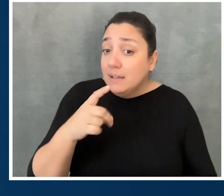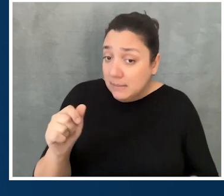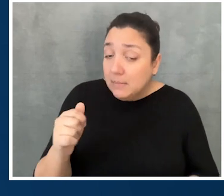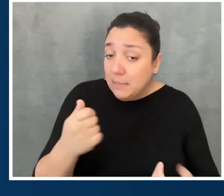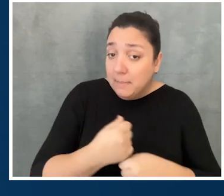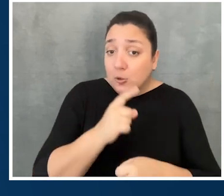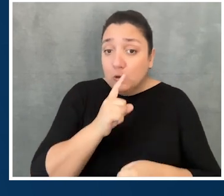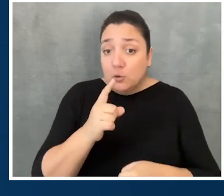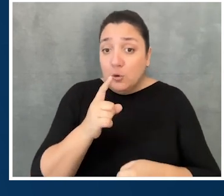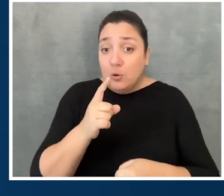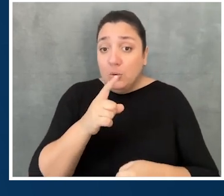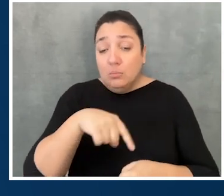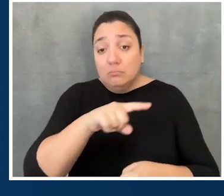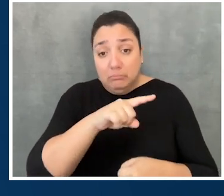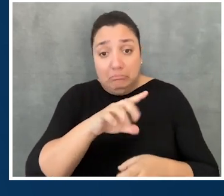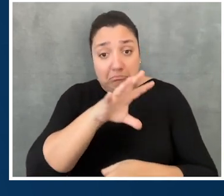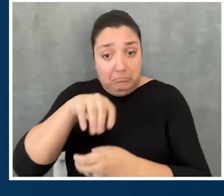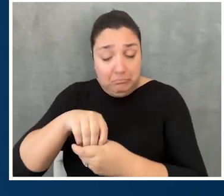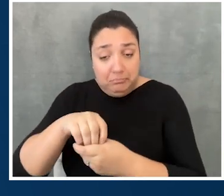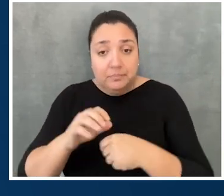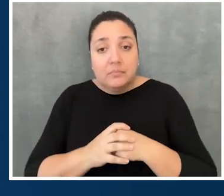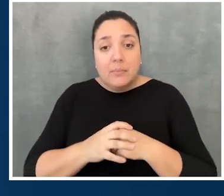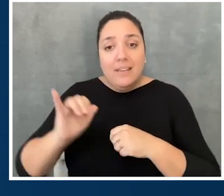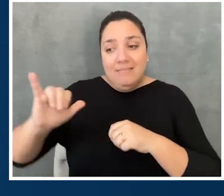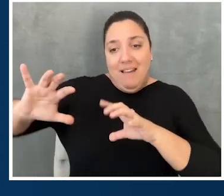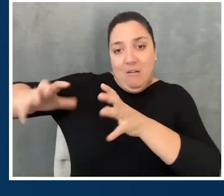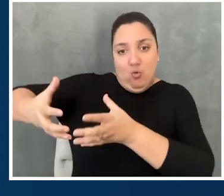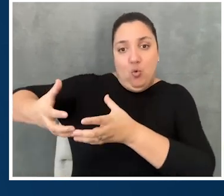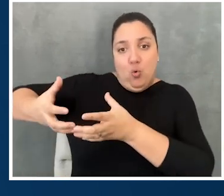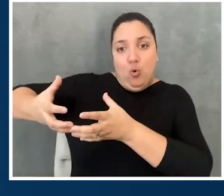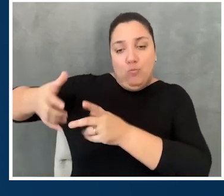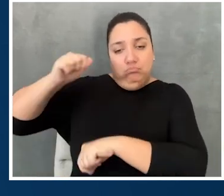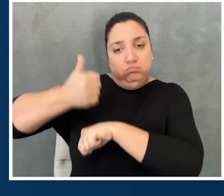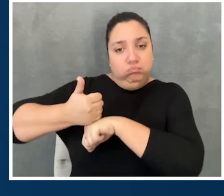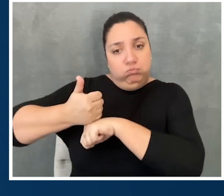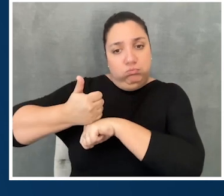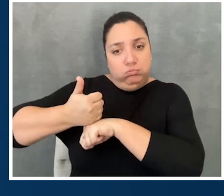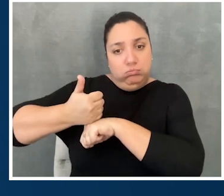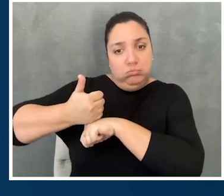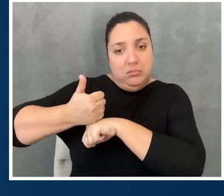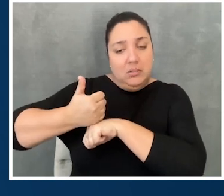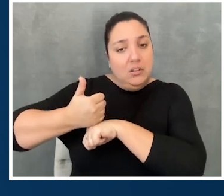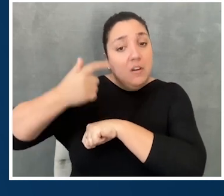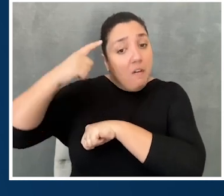And this collective was formed to ensure